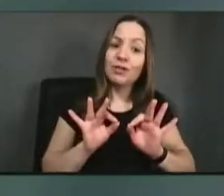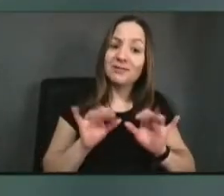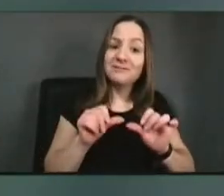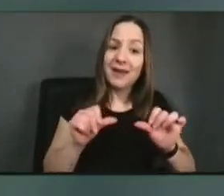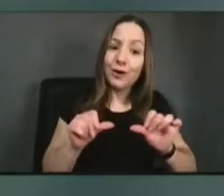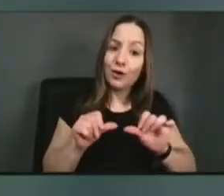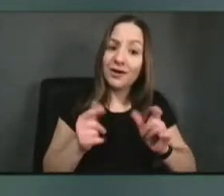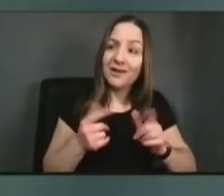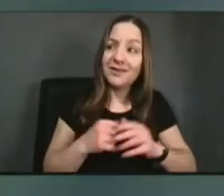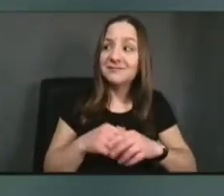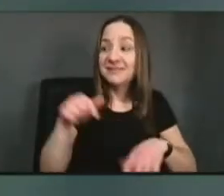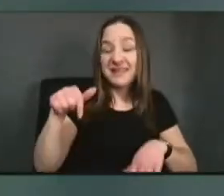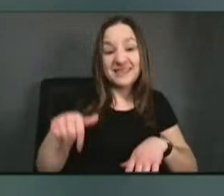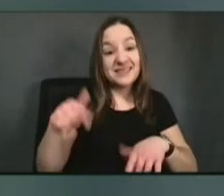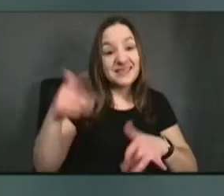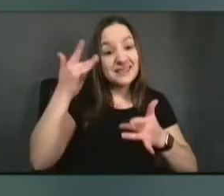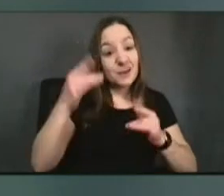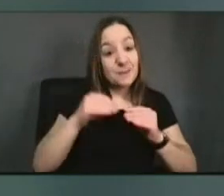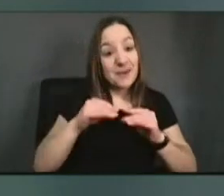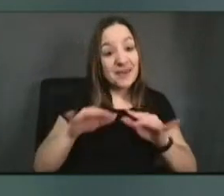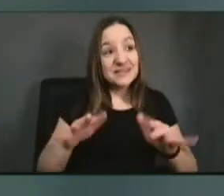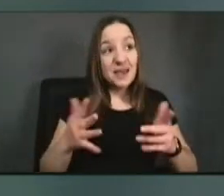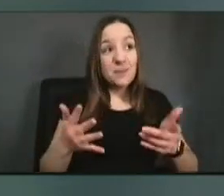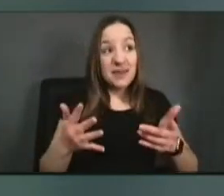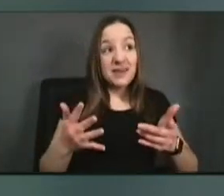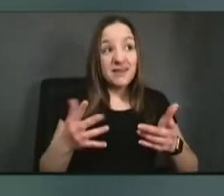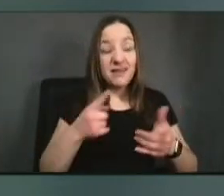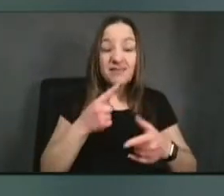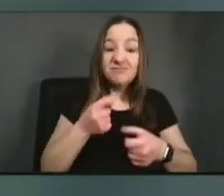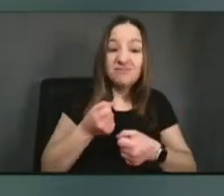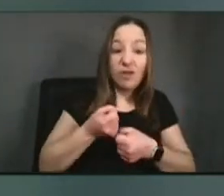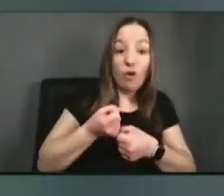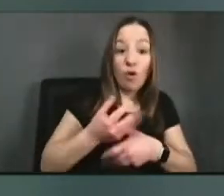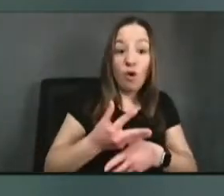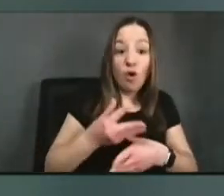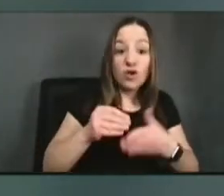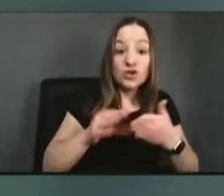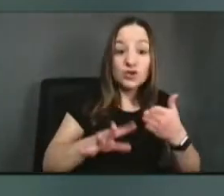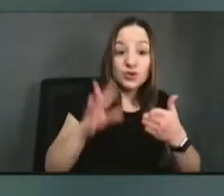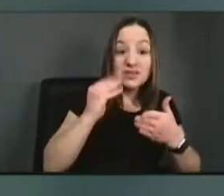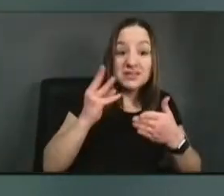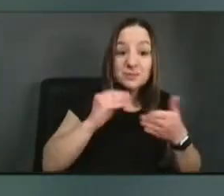it's a It's a critical area. The